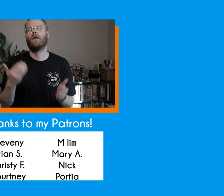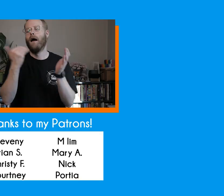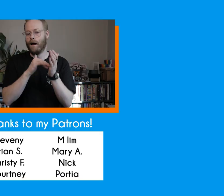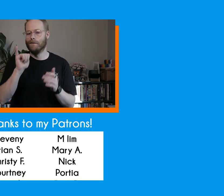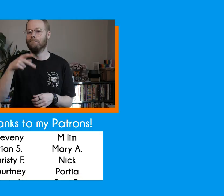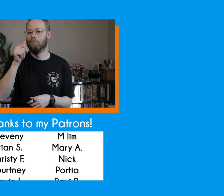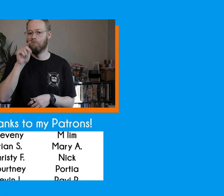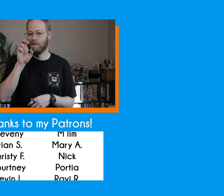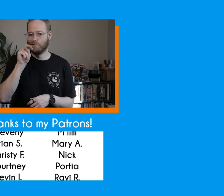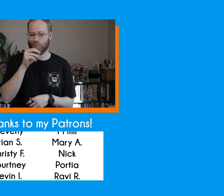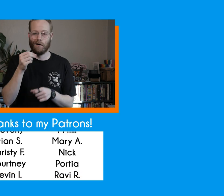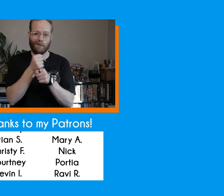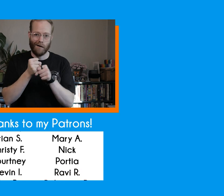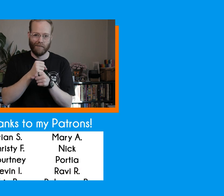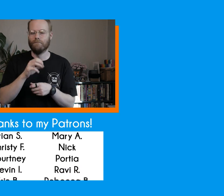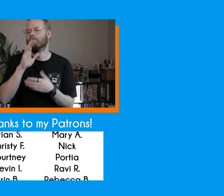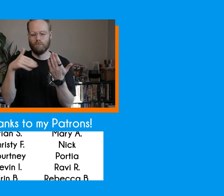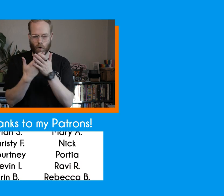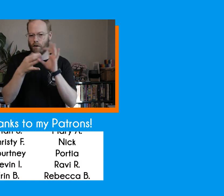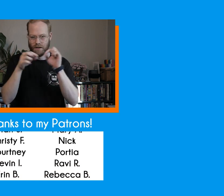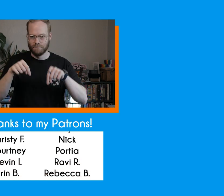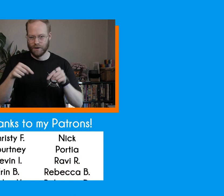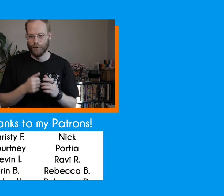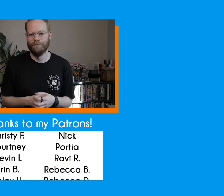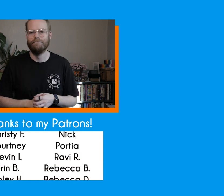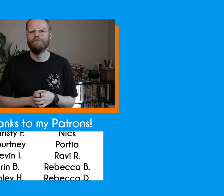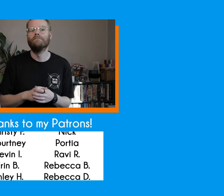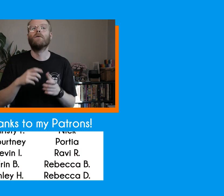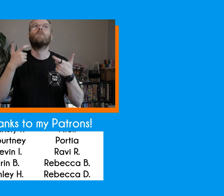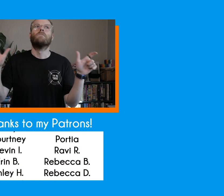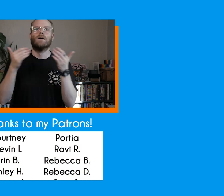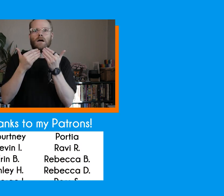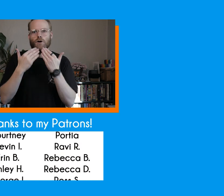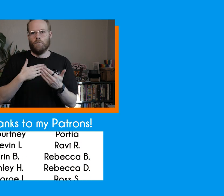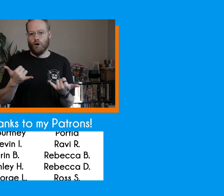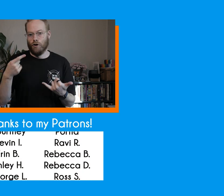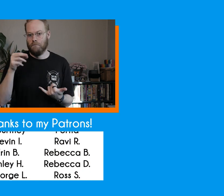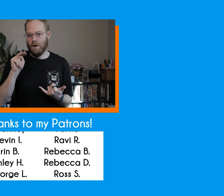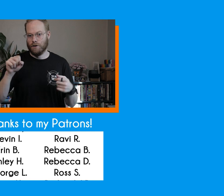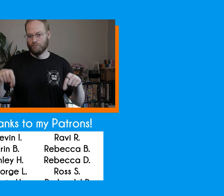Again, that’s Patreon and Ko-fi. All links below! Big thank you to my current Patrons.